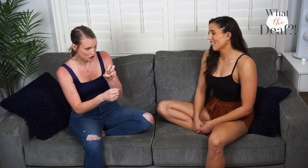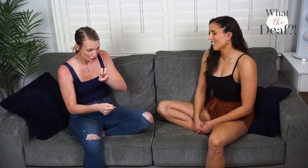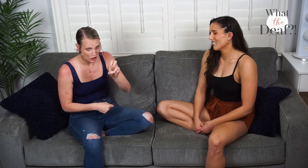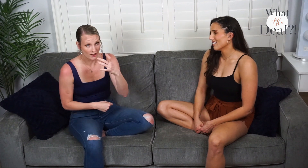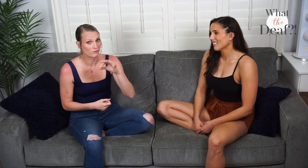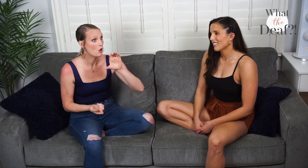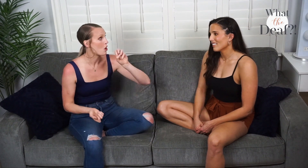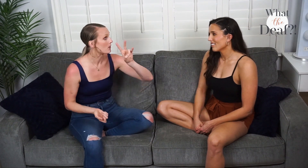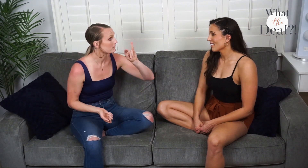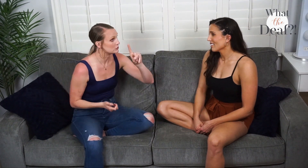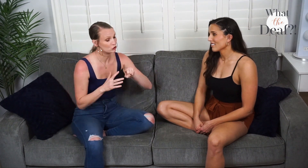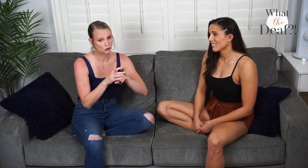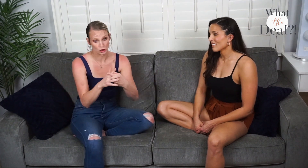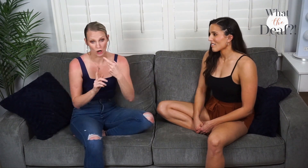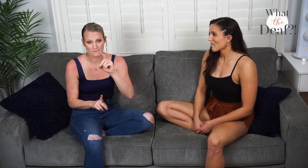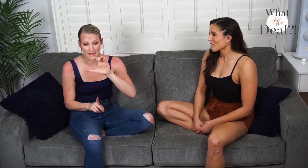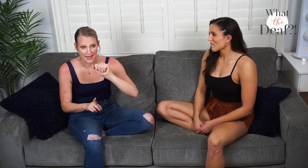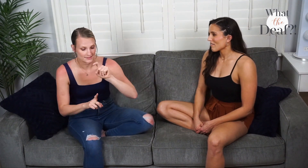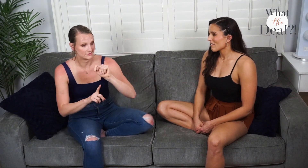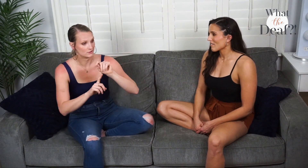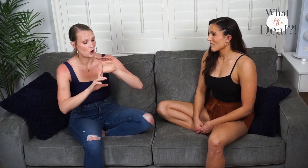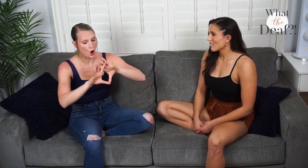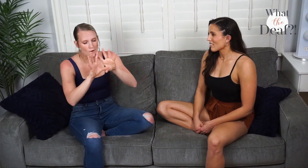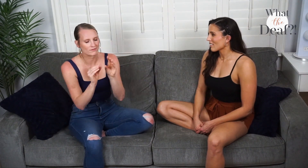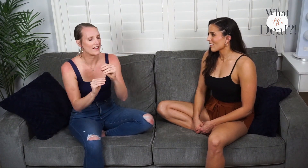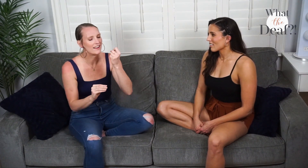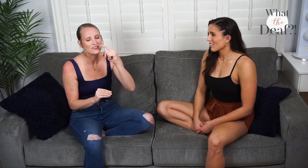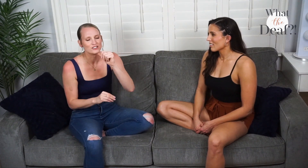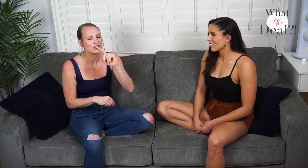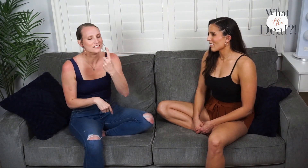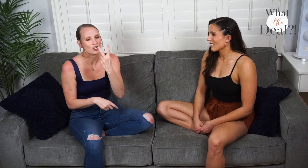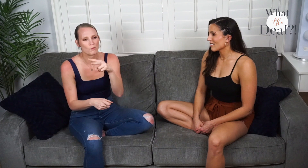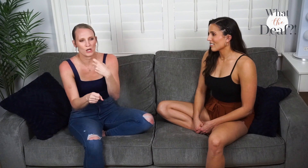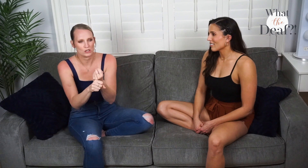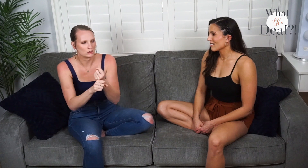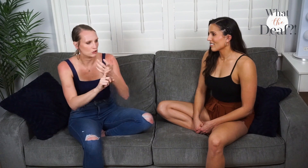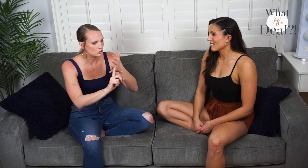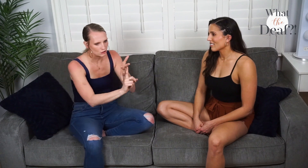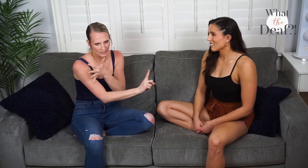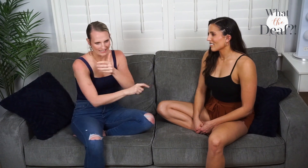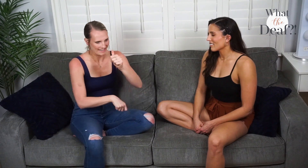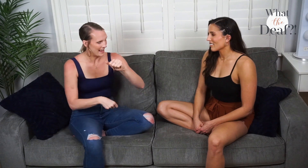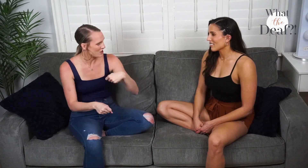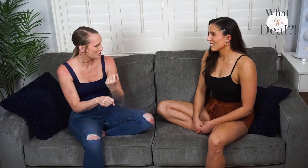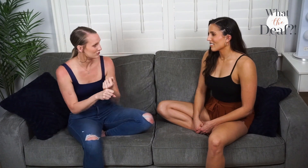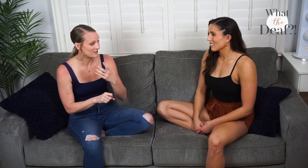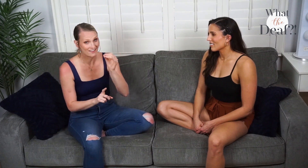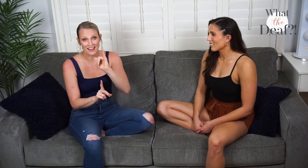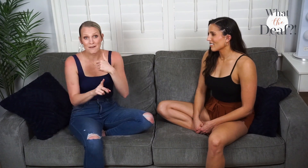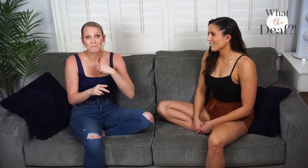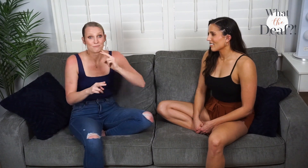journey of COVID, starting the podcast and everything and not just the two years, but the 10 years before that.